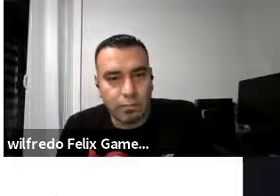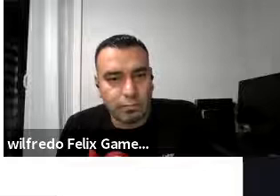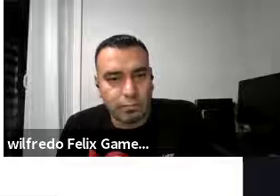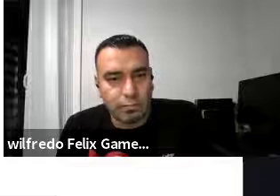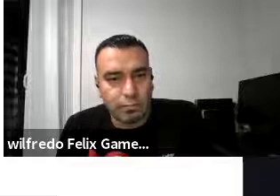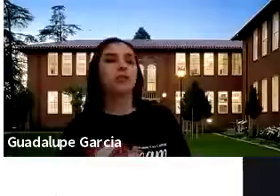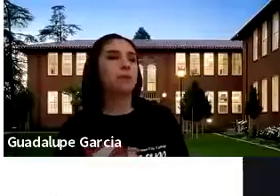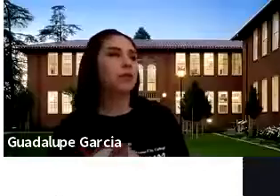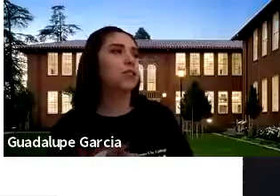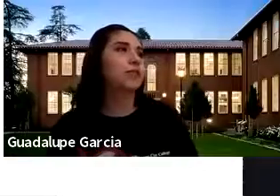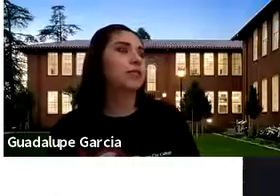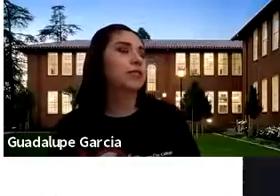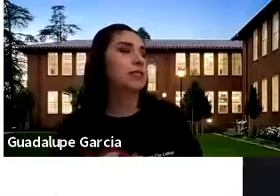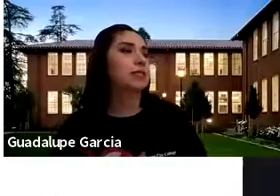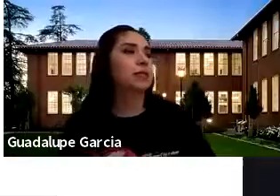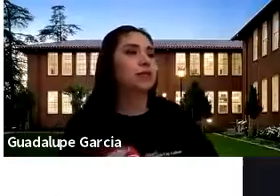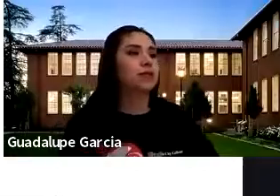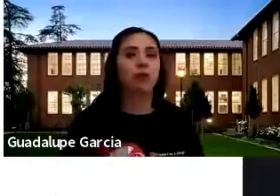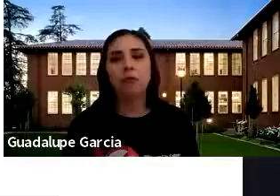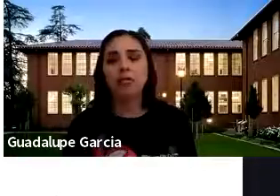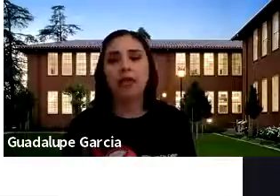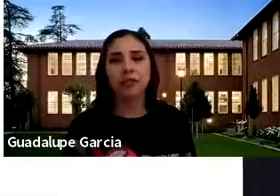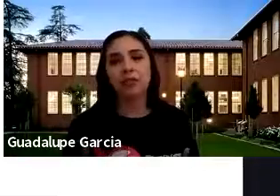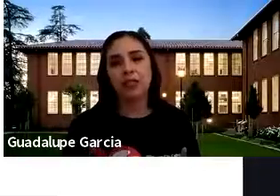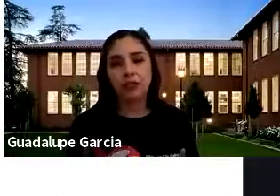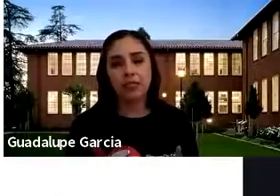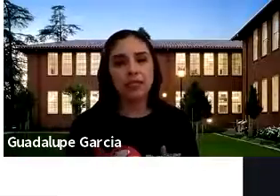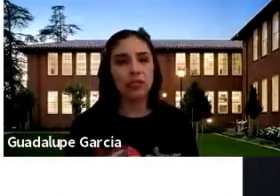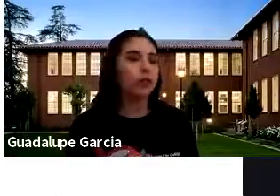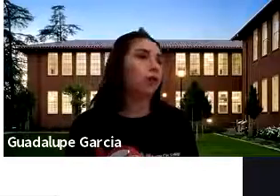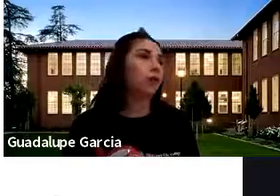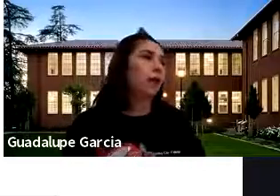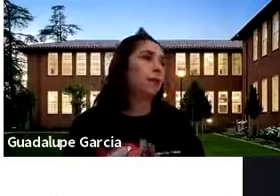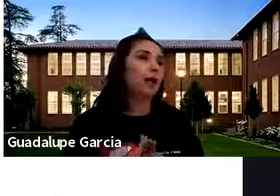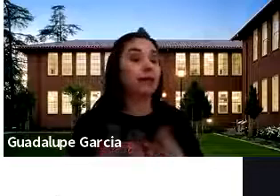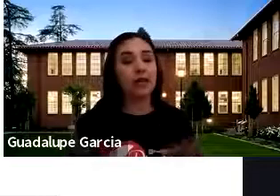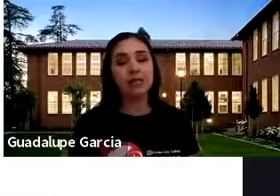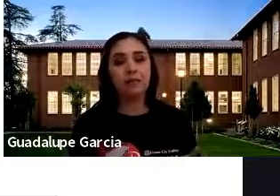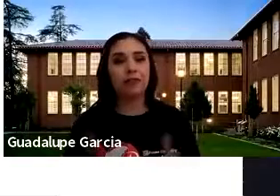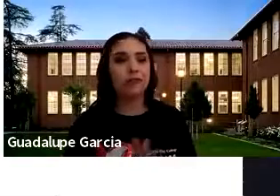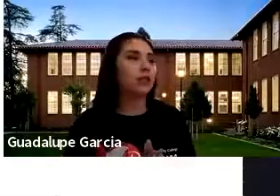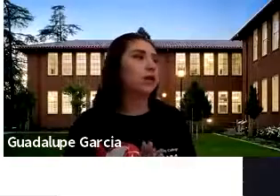So what are some of the services that the student will receive once they entered the Dream Center, at least at Fresno City